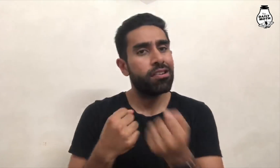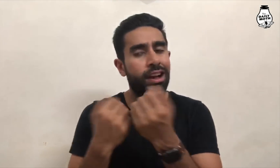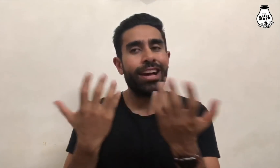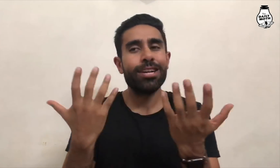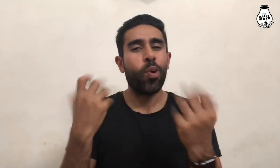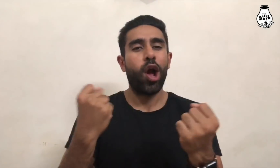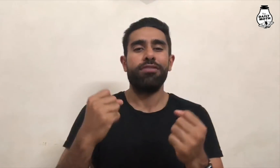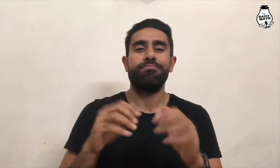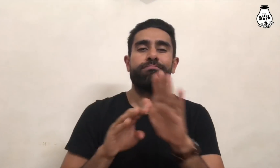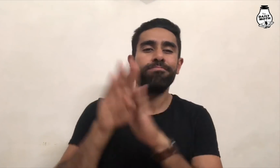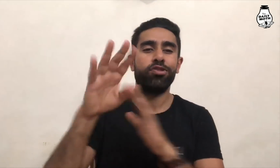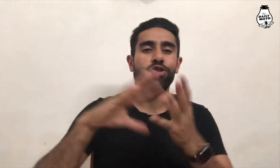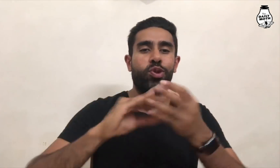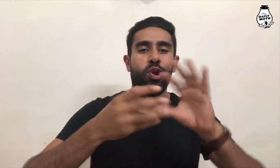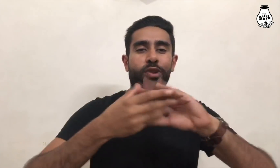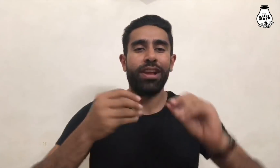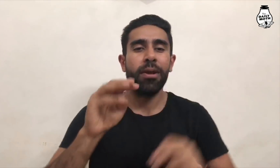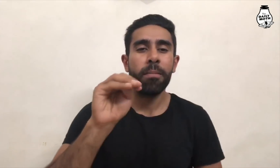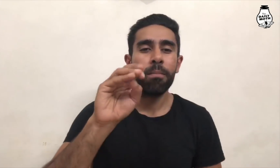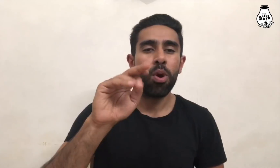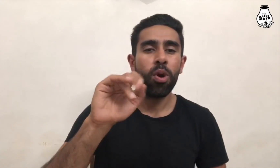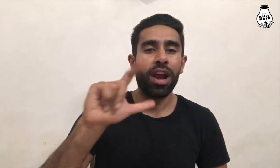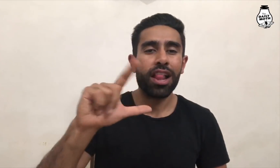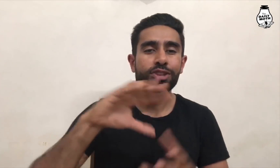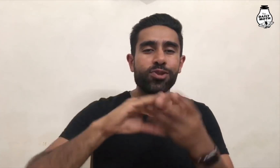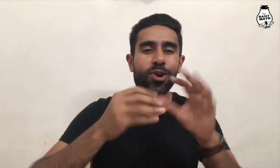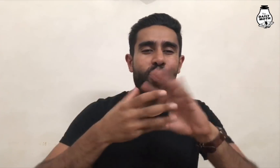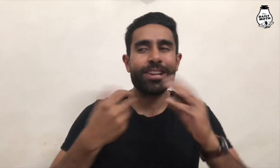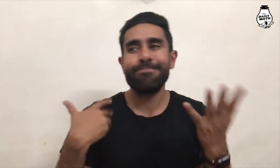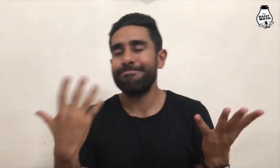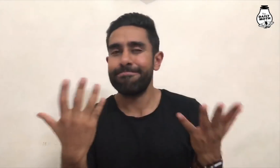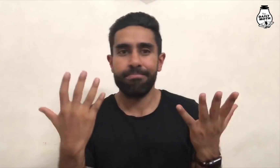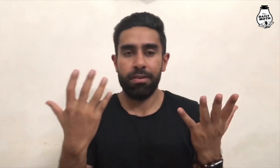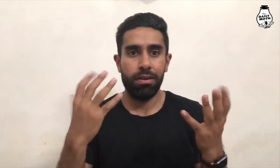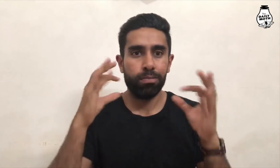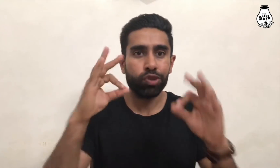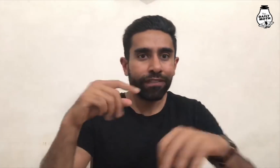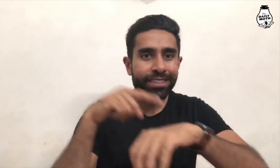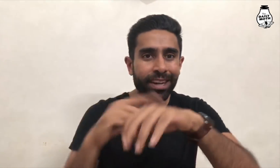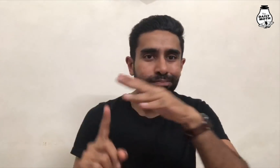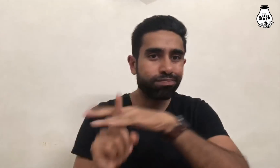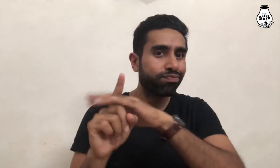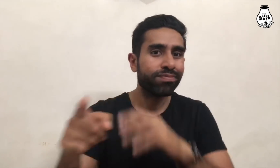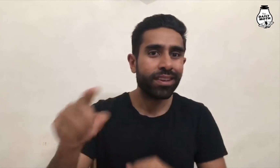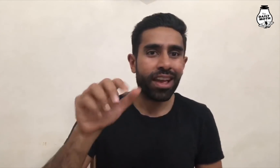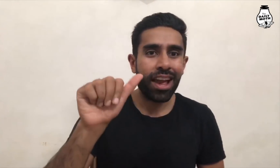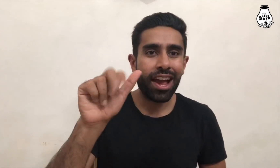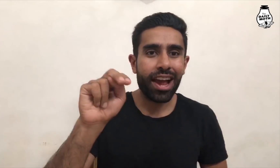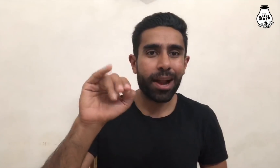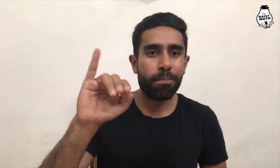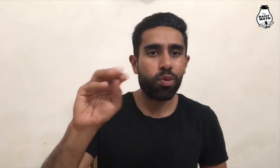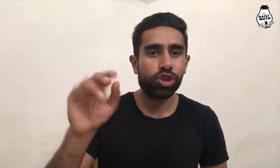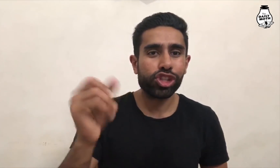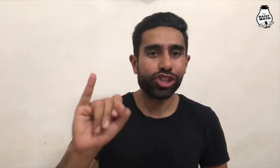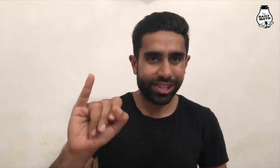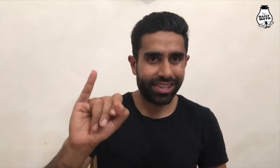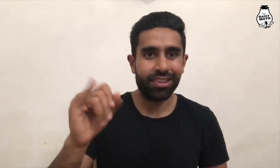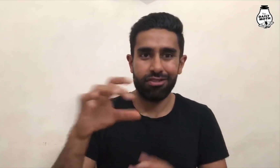I wanted to develop stories with morals. It is the perfect time, that the animojs